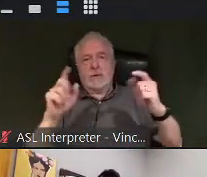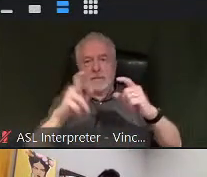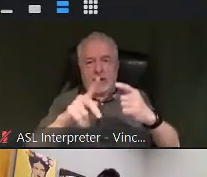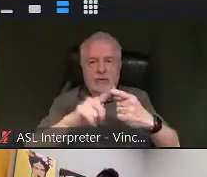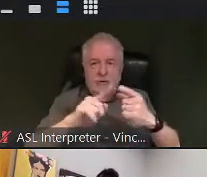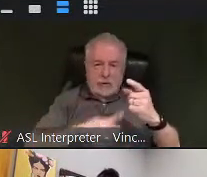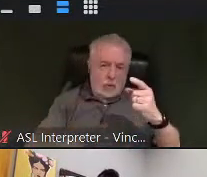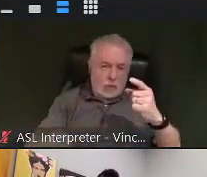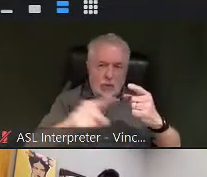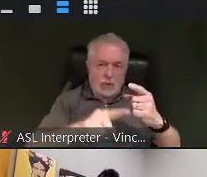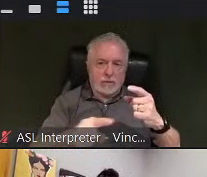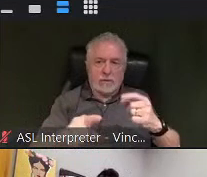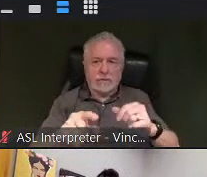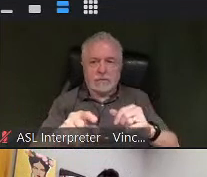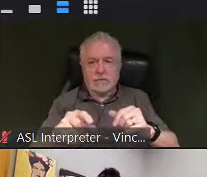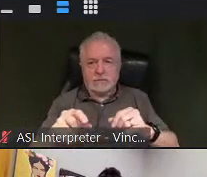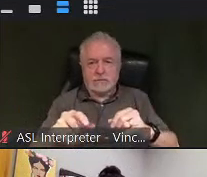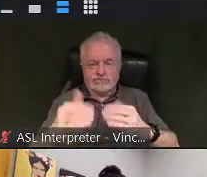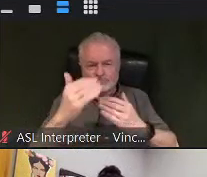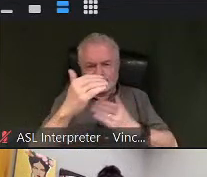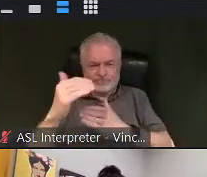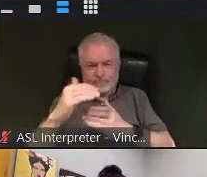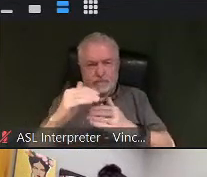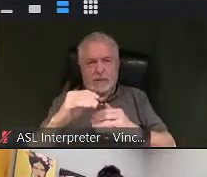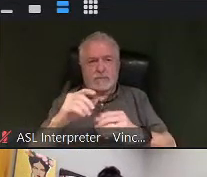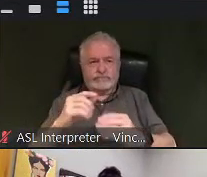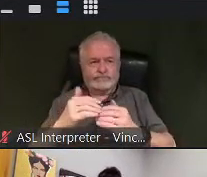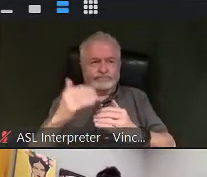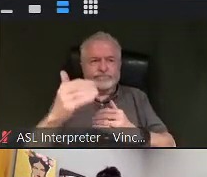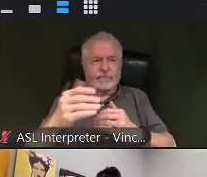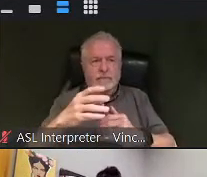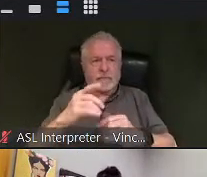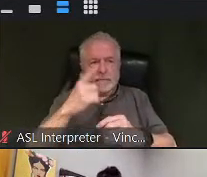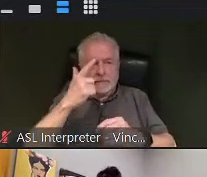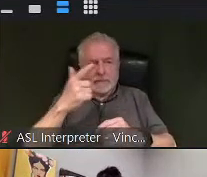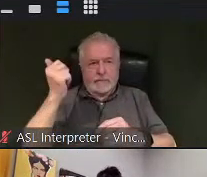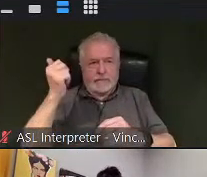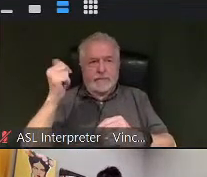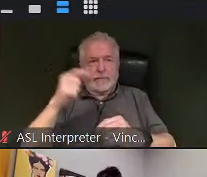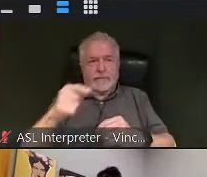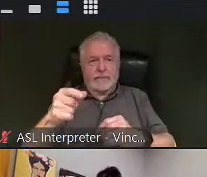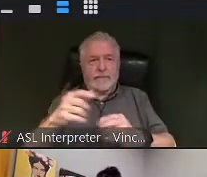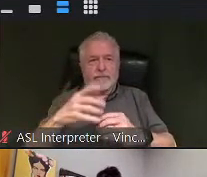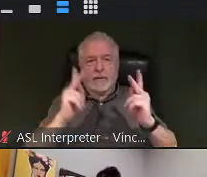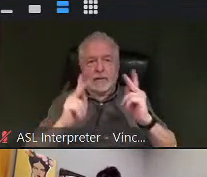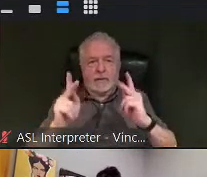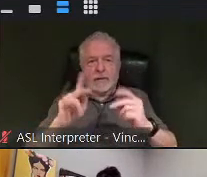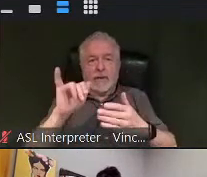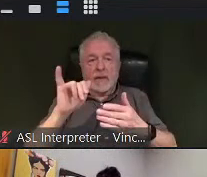those measures that are a little extreme because there's a lot of people that have